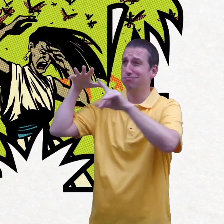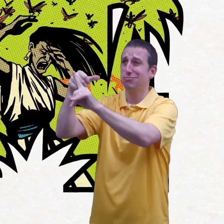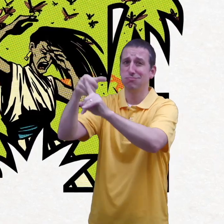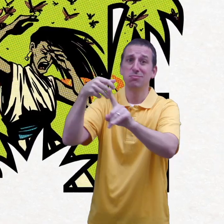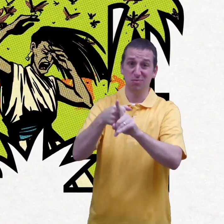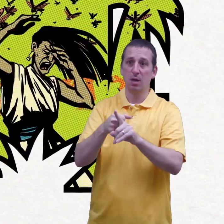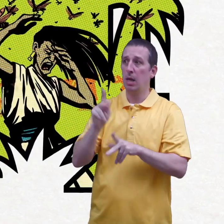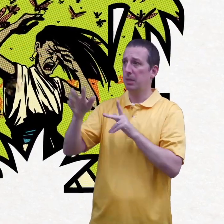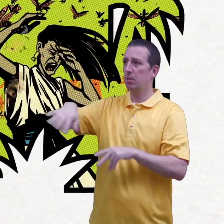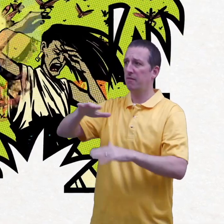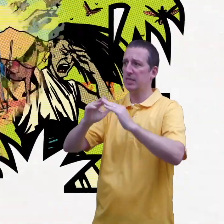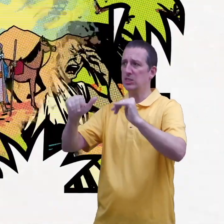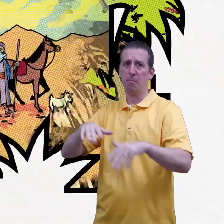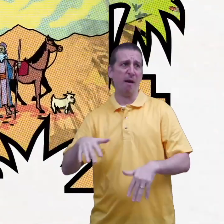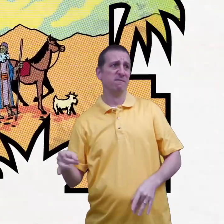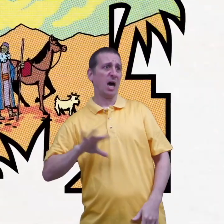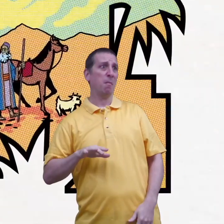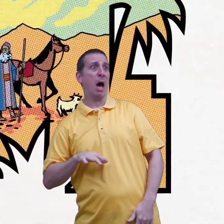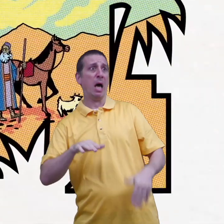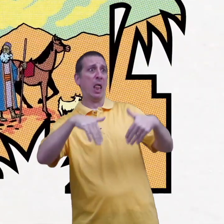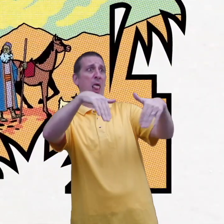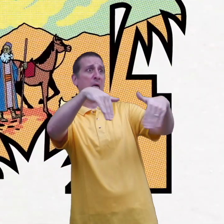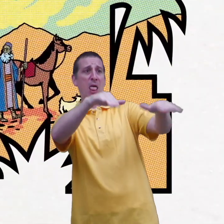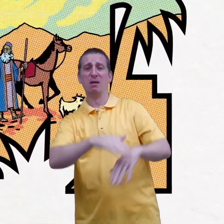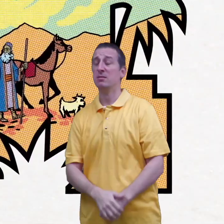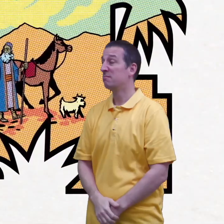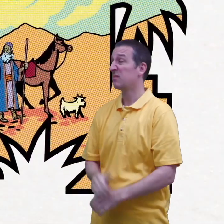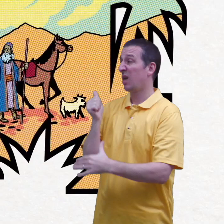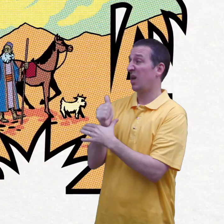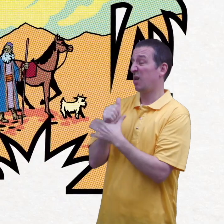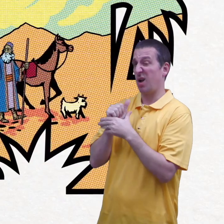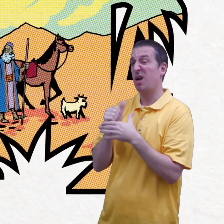relents and sends Abraham away with loads of wealth. So what do we